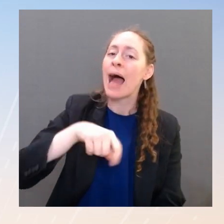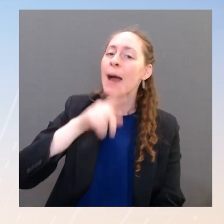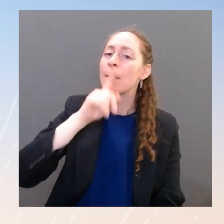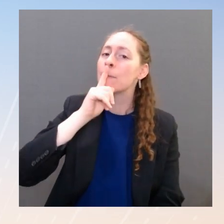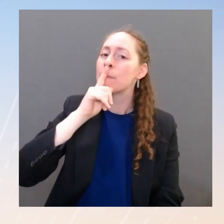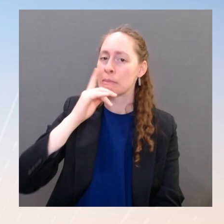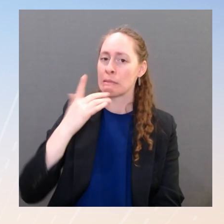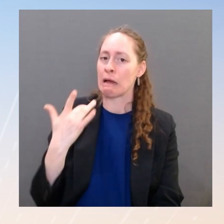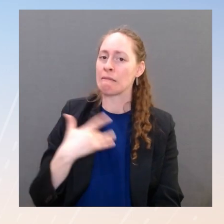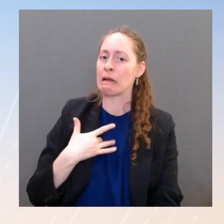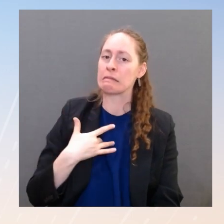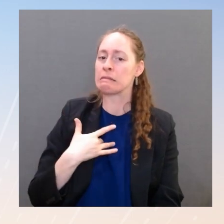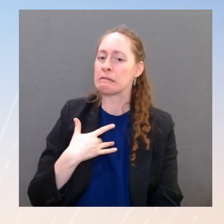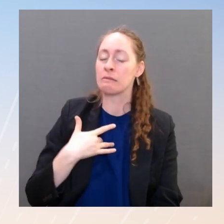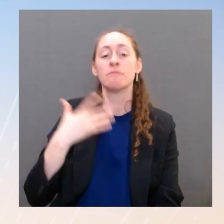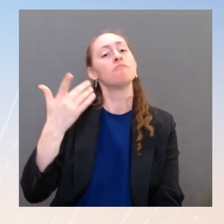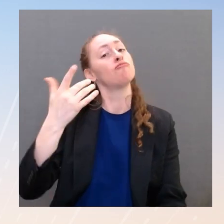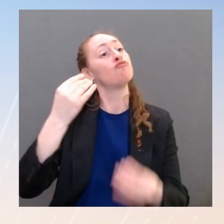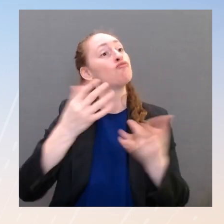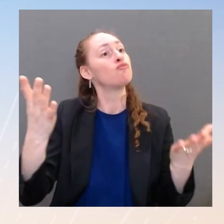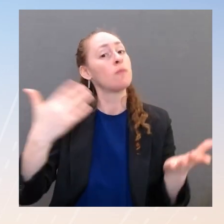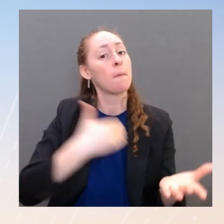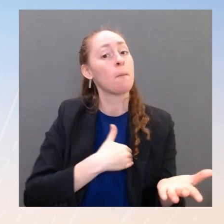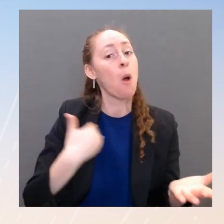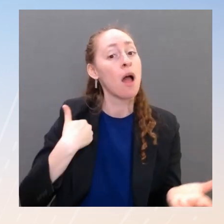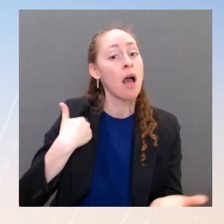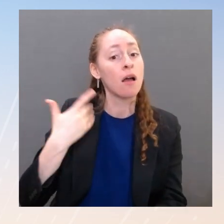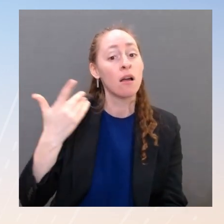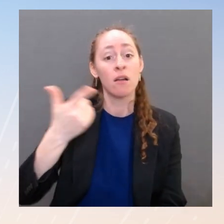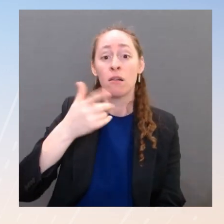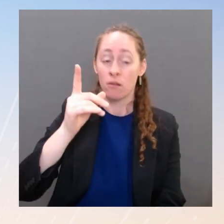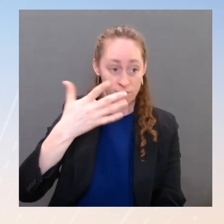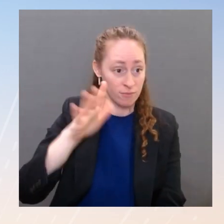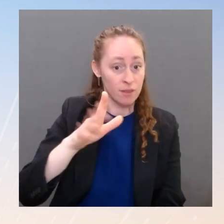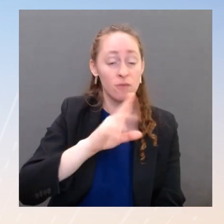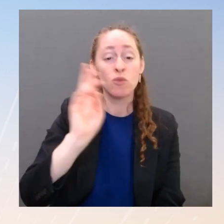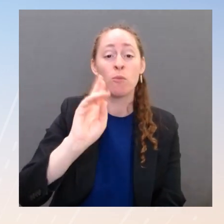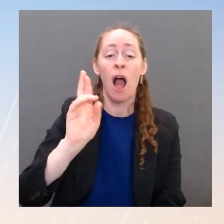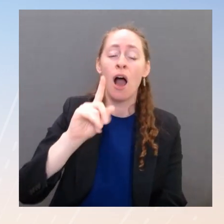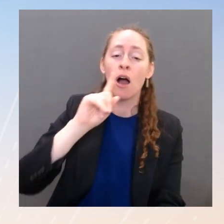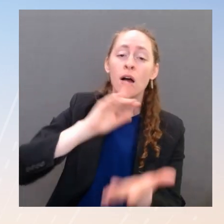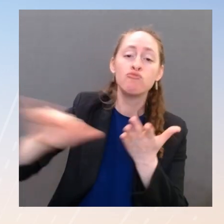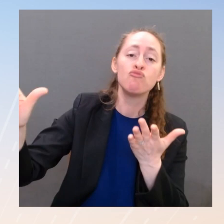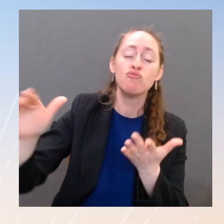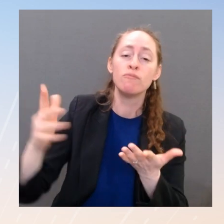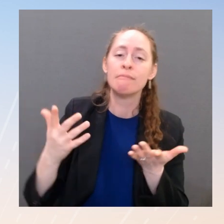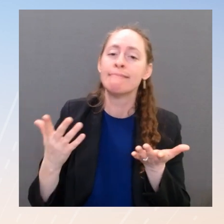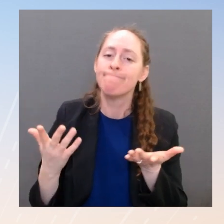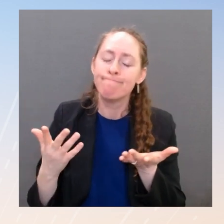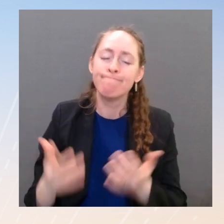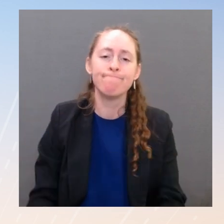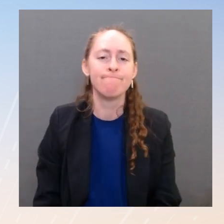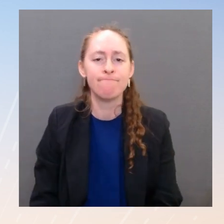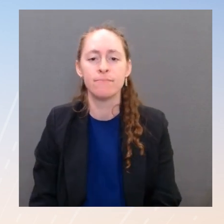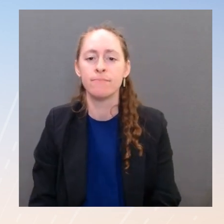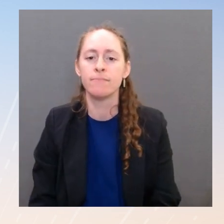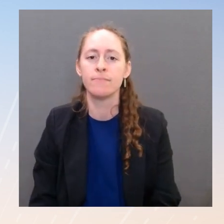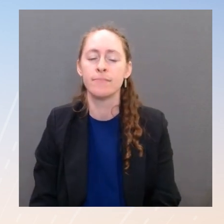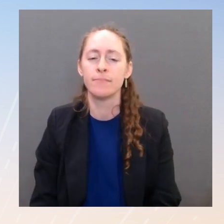The Press: And one of our ABC/Washington Post polls found that 8 in 10 Americans are expressing worries about a wider war